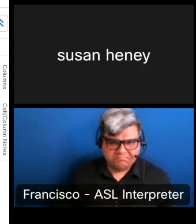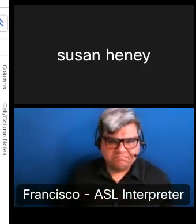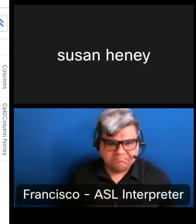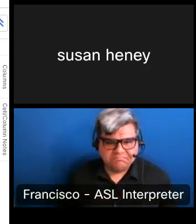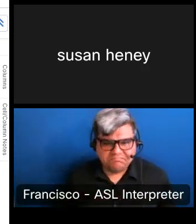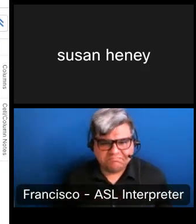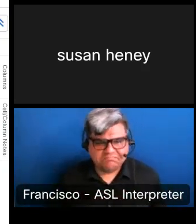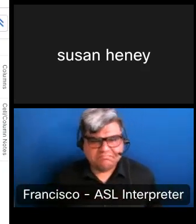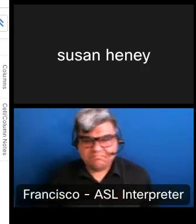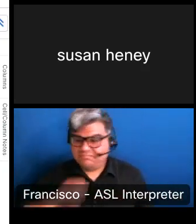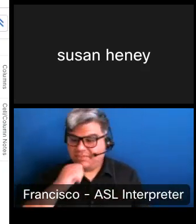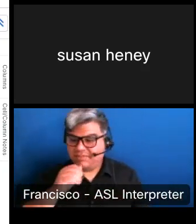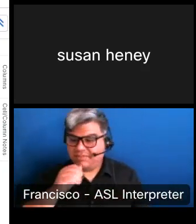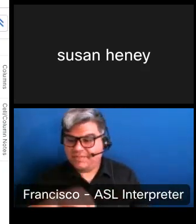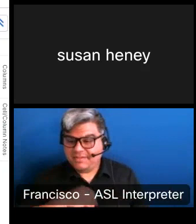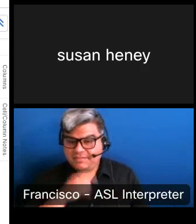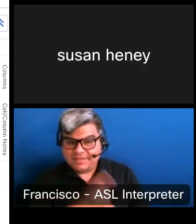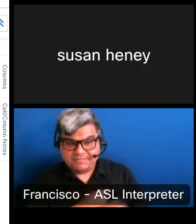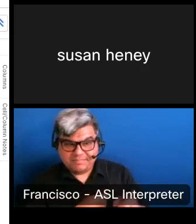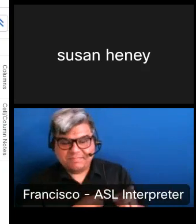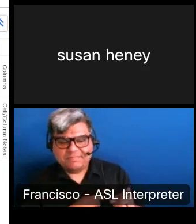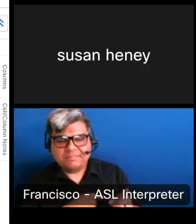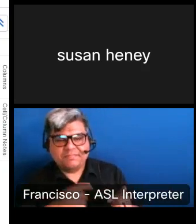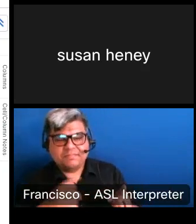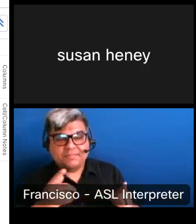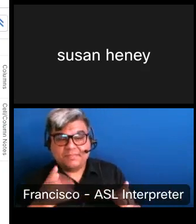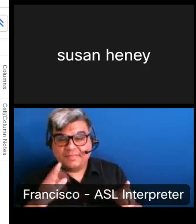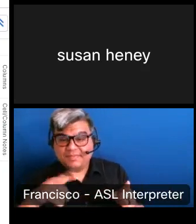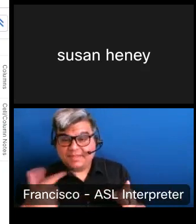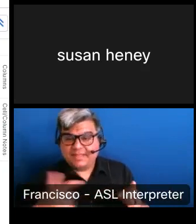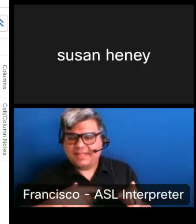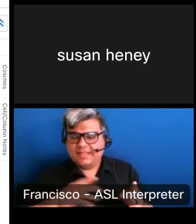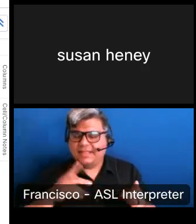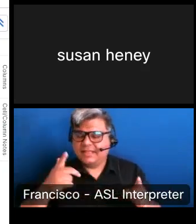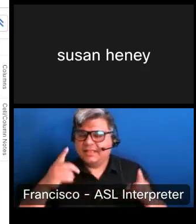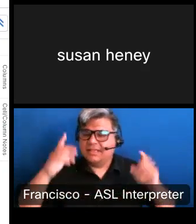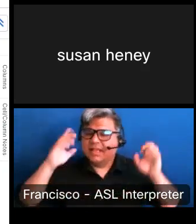My next step, let's look at sex by educational attainment for the Black population, but